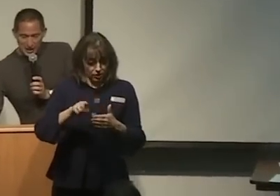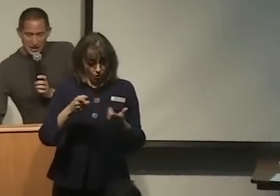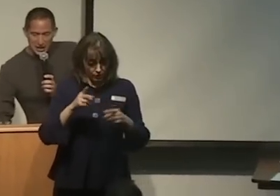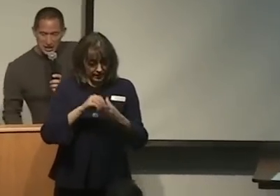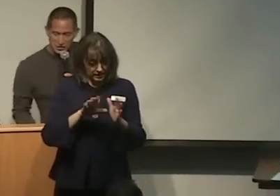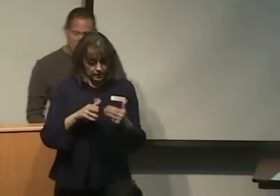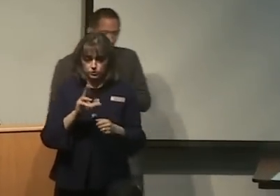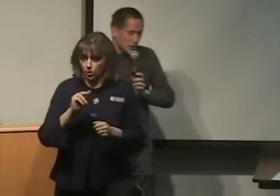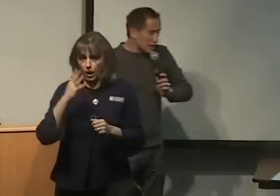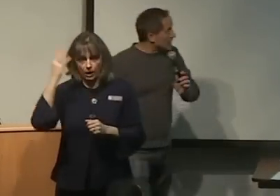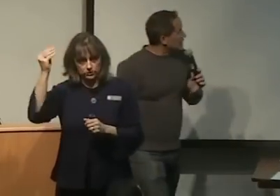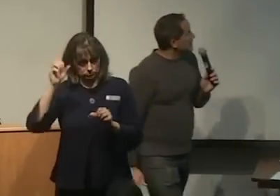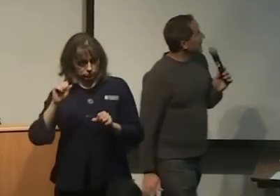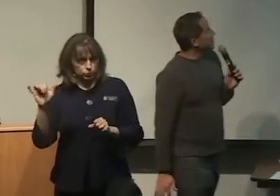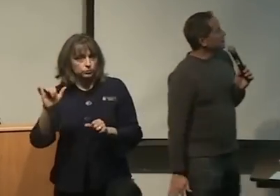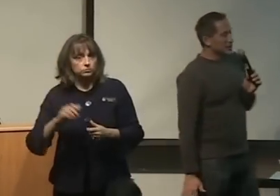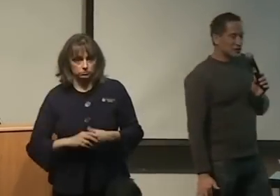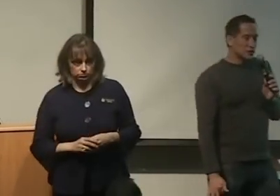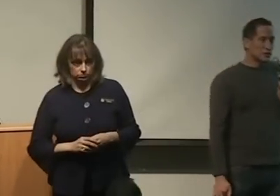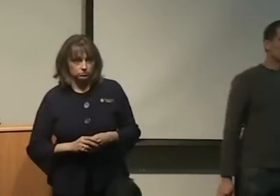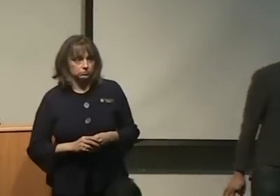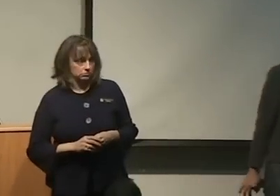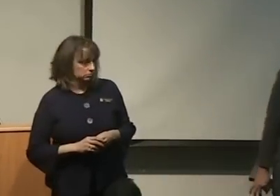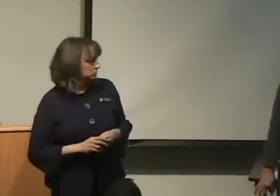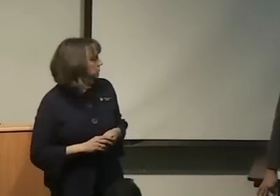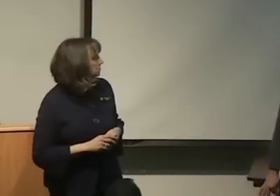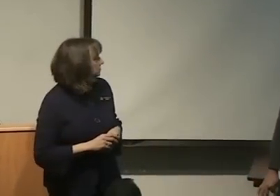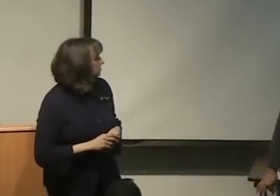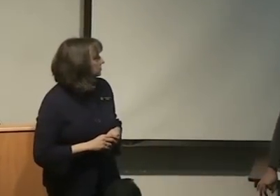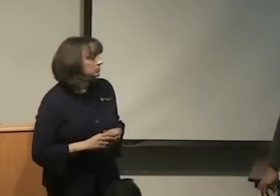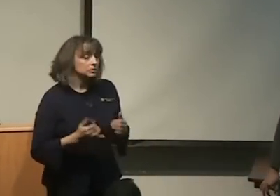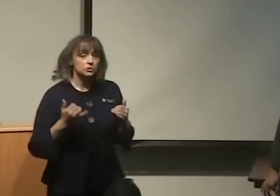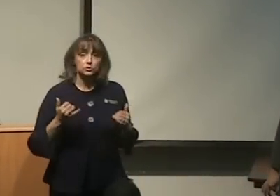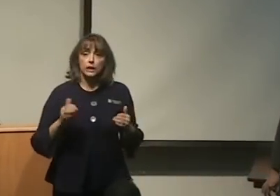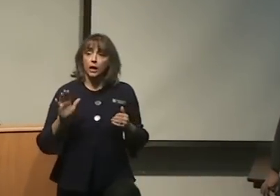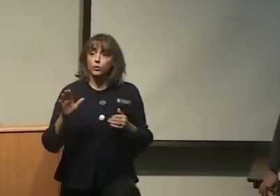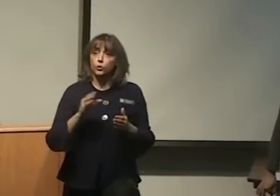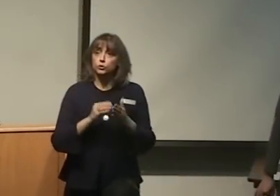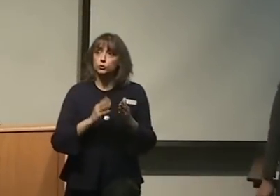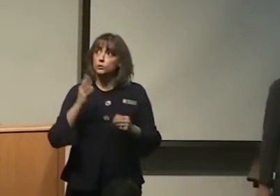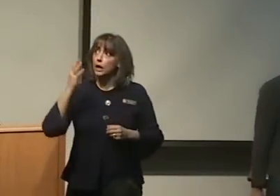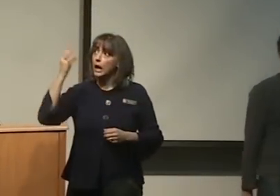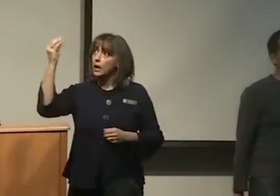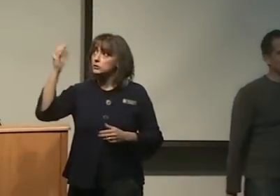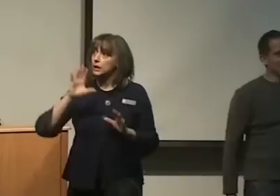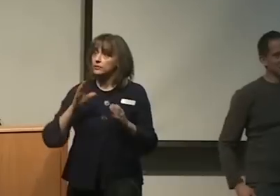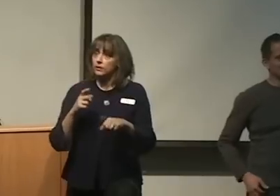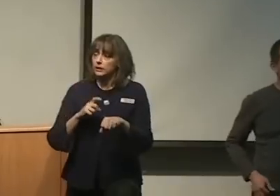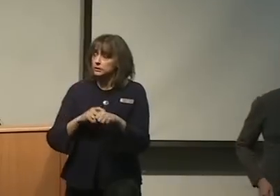So now you've got students outside of the class watching videos and doing stuff. How do you make sure they've actually done the reading?